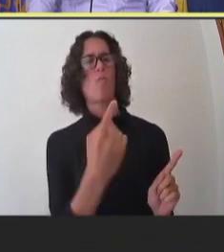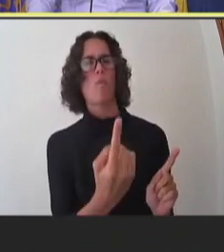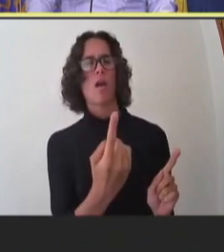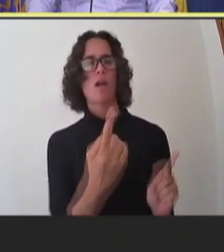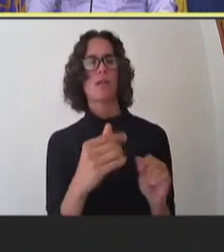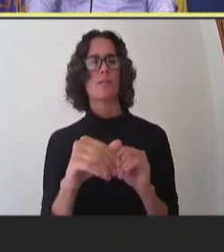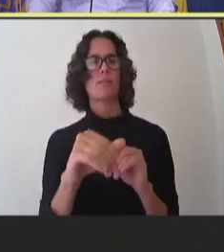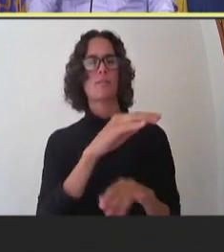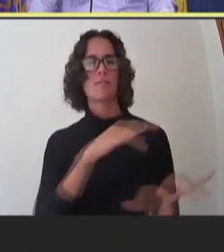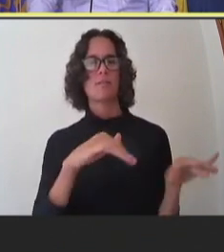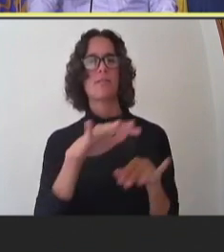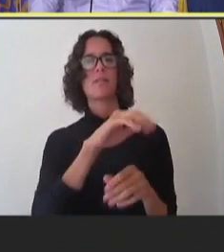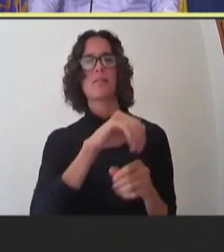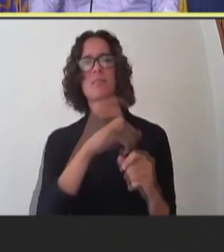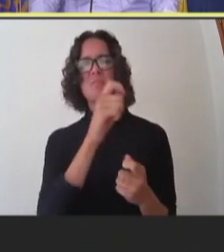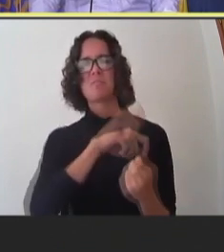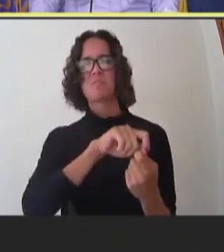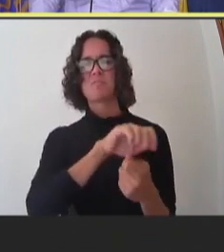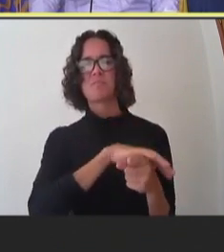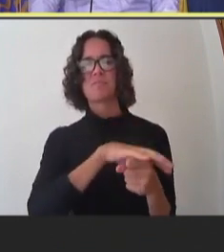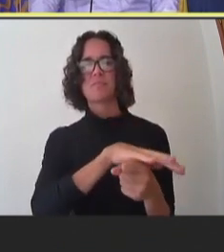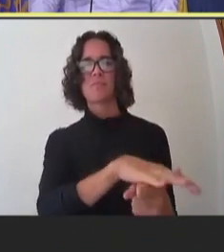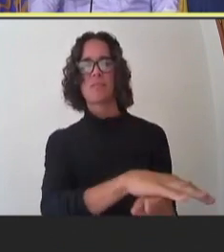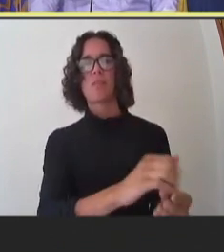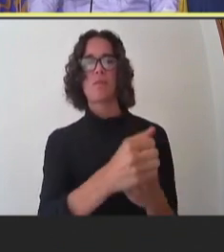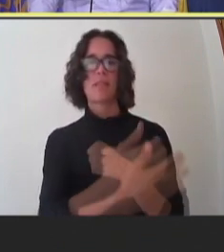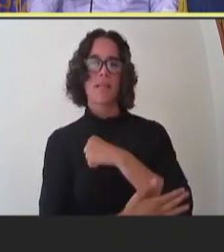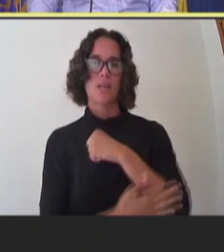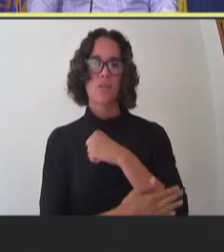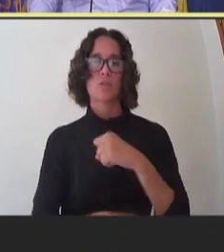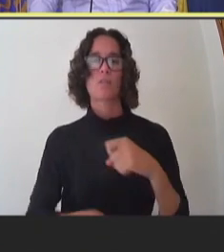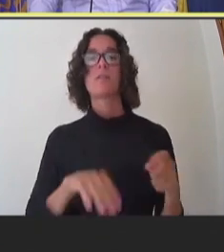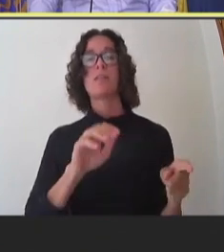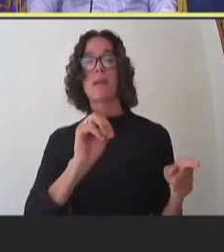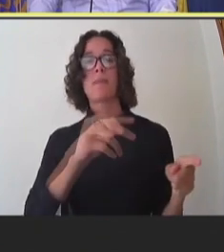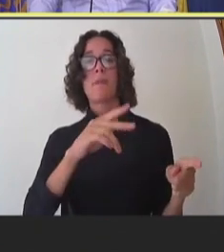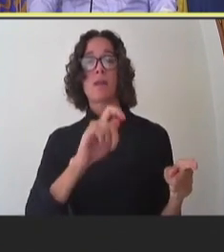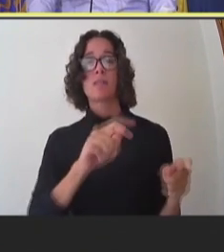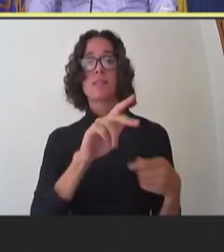is that, at least in household settings, clade I mpox may be more transmissible than clade II.